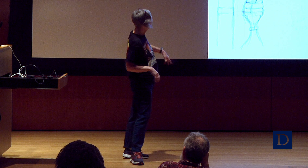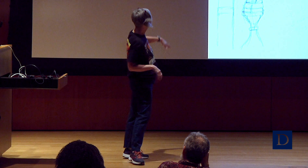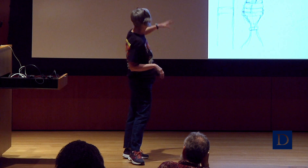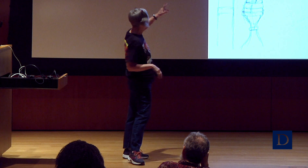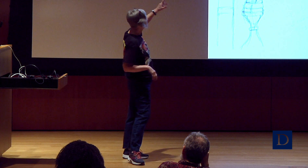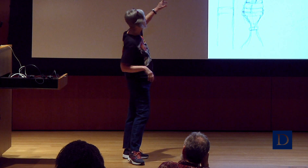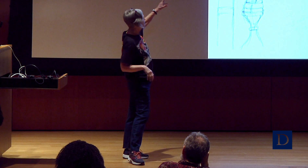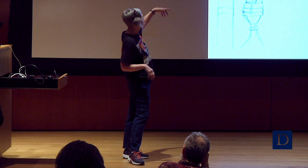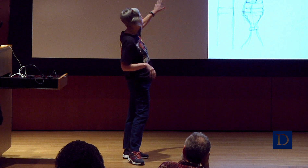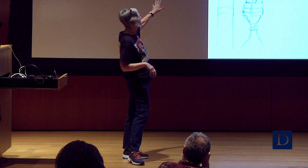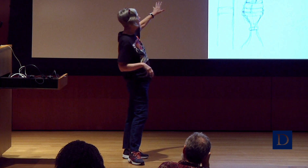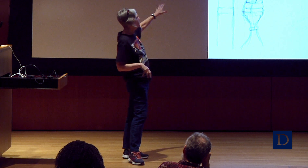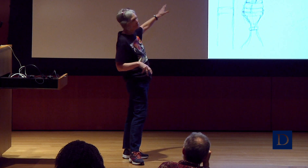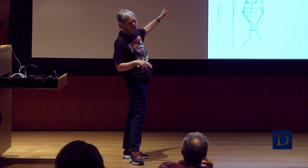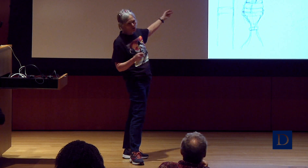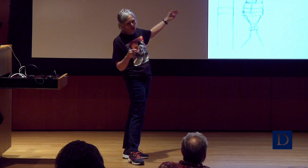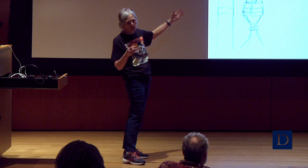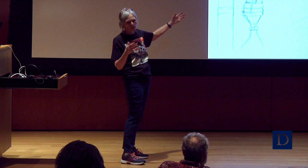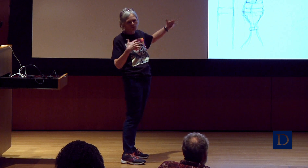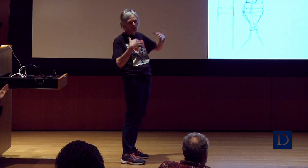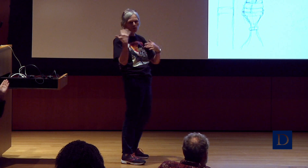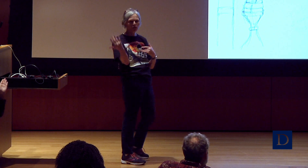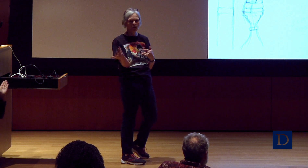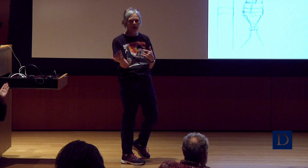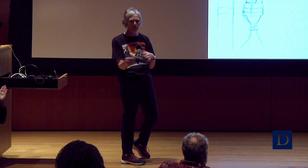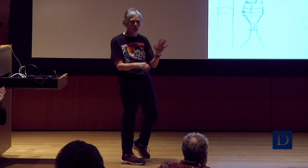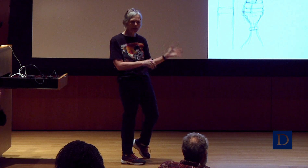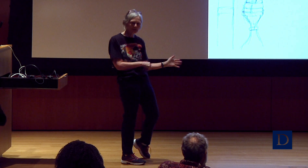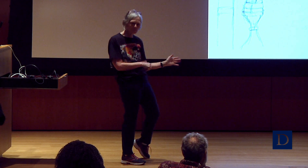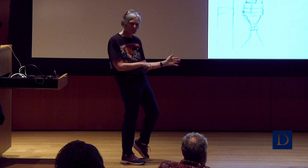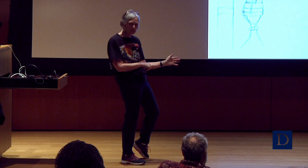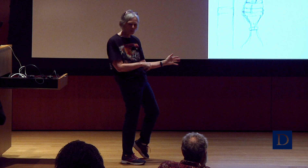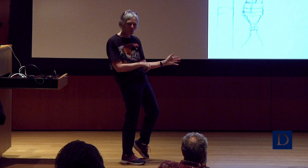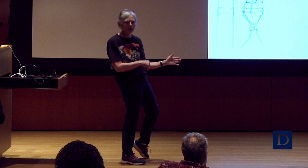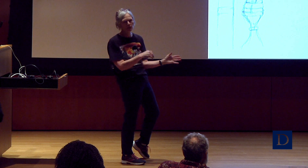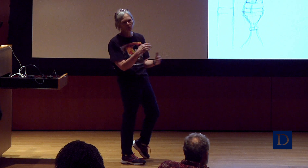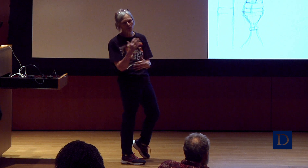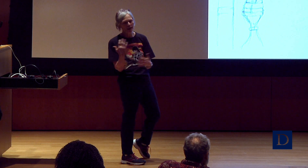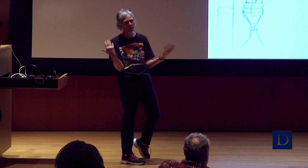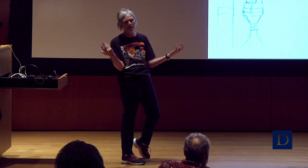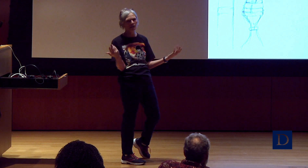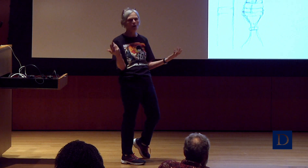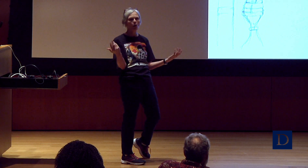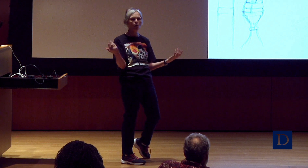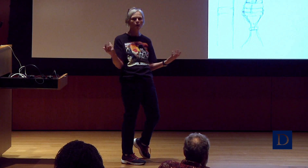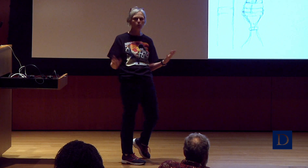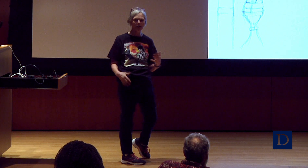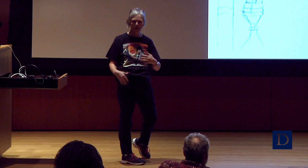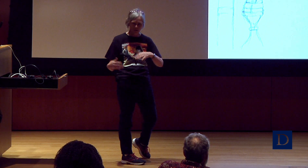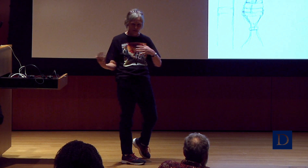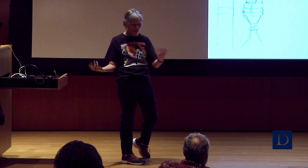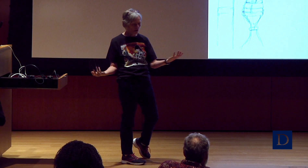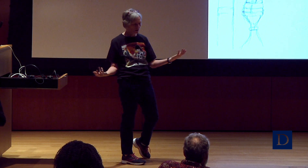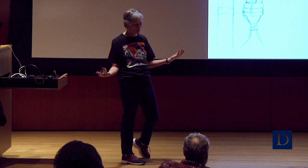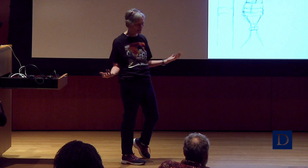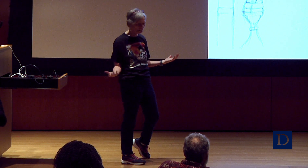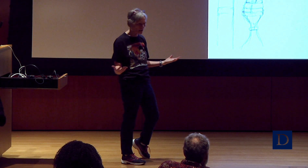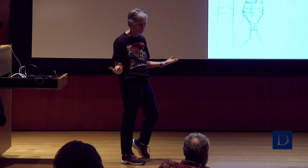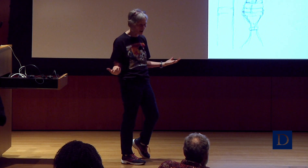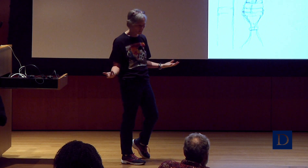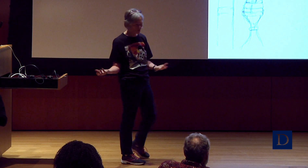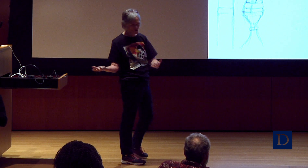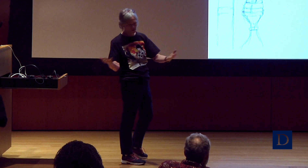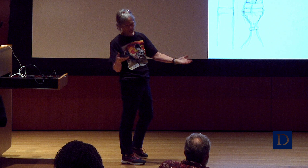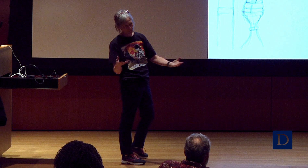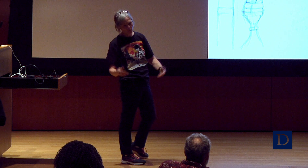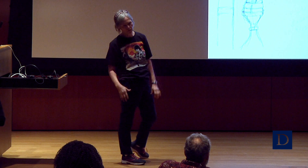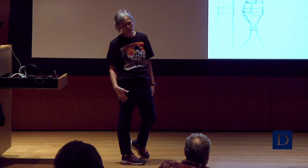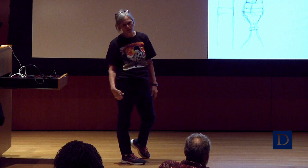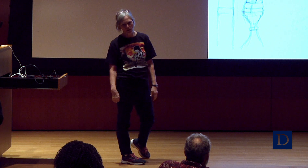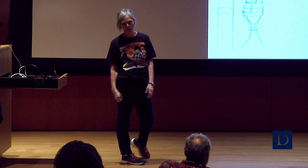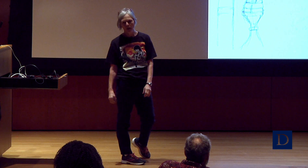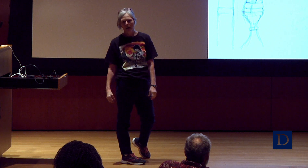These, I do in church. Some are very abstract, some are literal. I just did Holy Week in about five churches a few years ago.